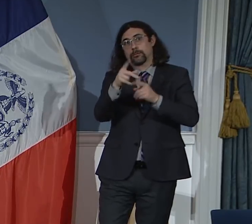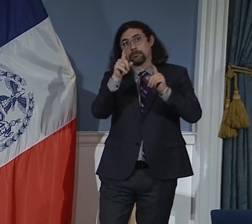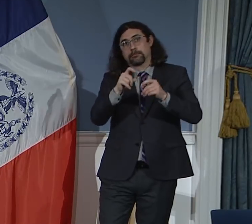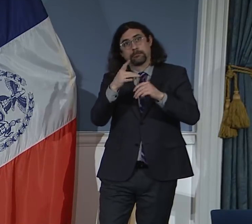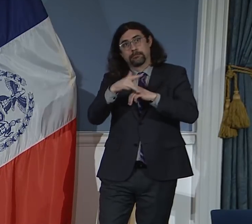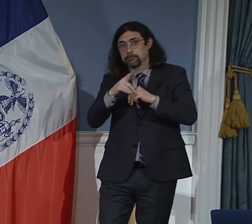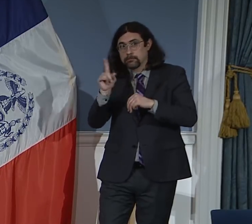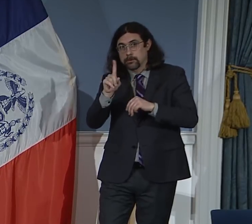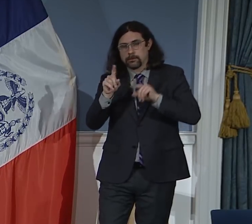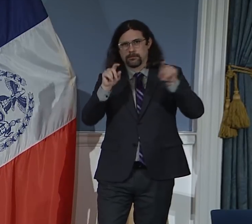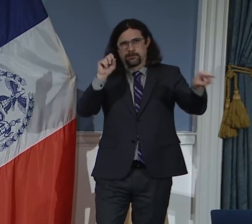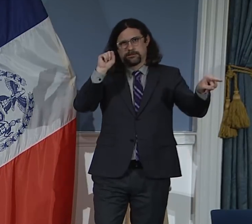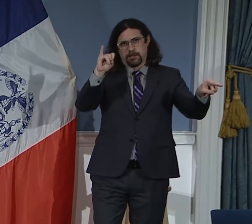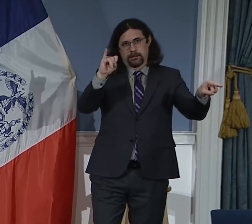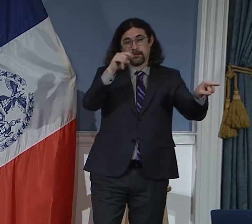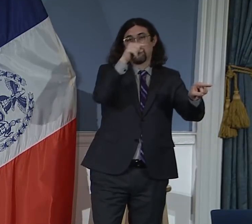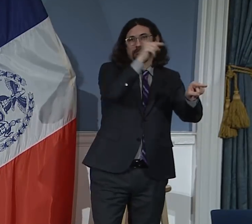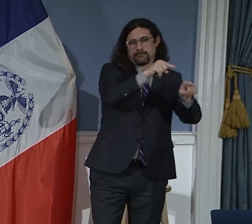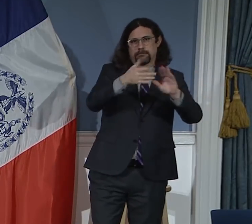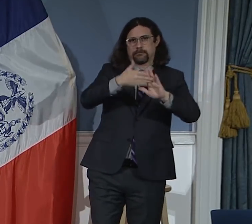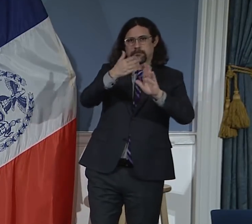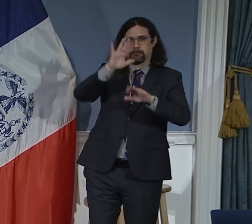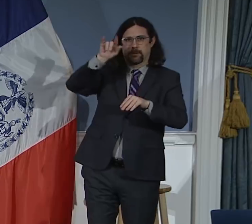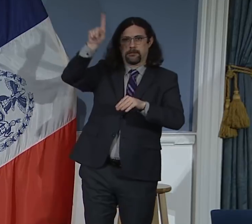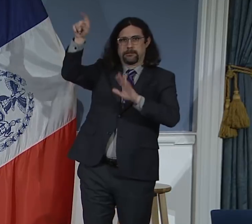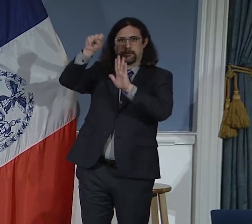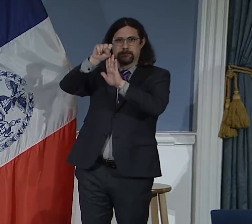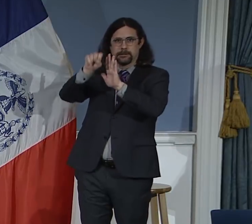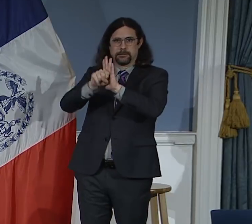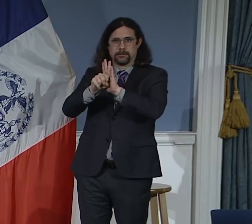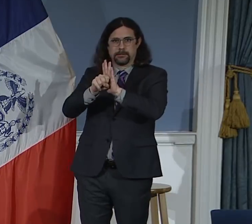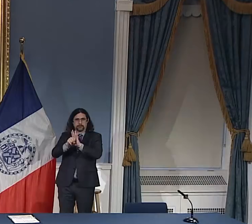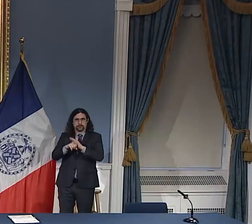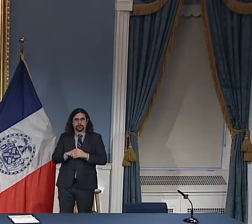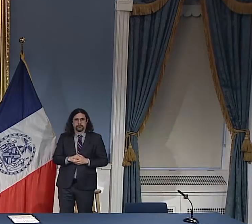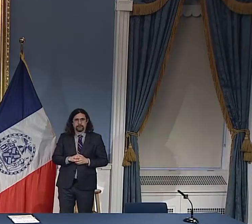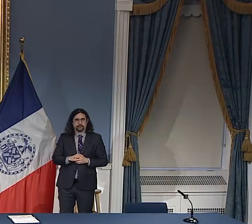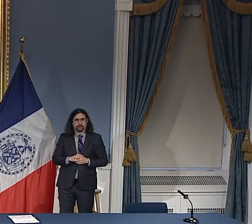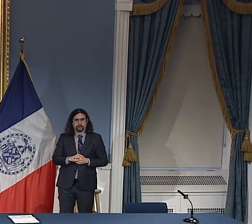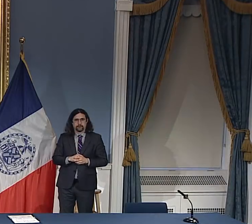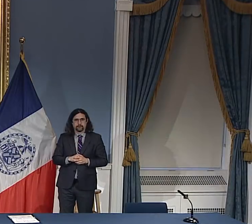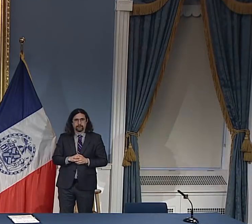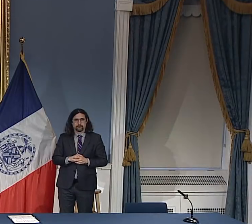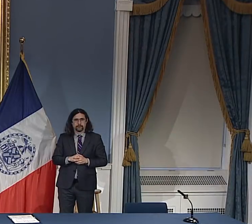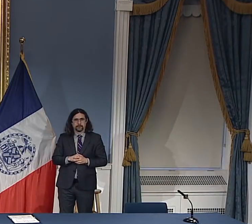ISLAND AND THE FIVE THAT ARE COMING IN COORDINATION WITH FEMA, BUT WE DON'T HAVE LOATCINSO R O